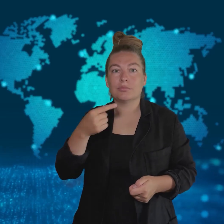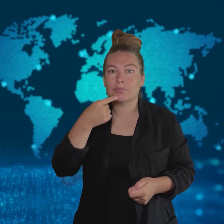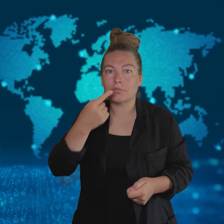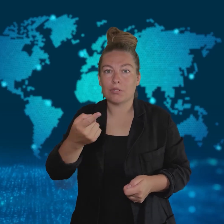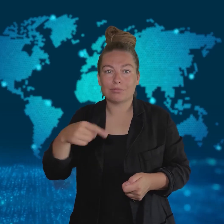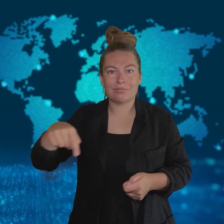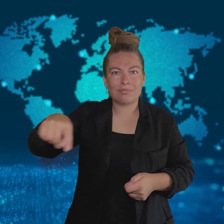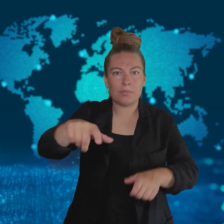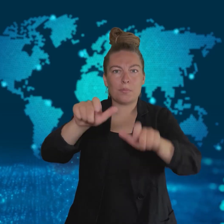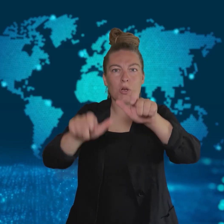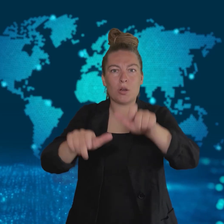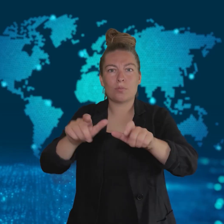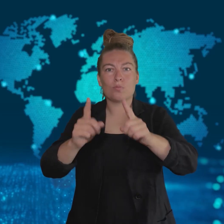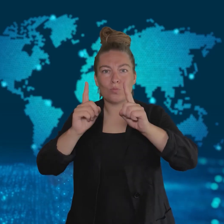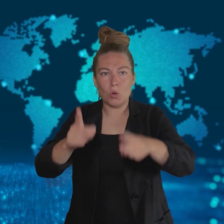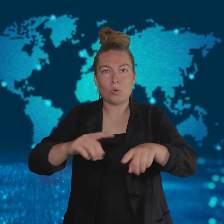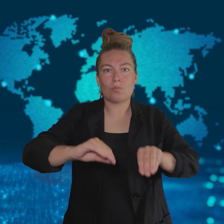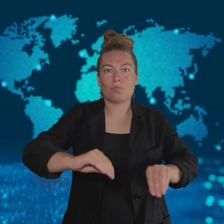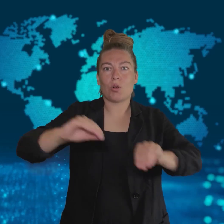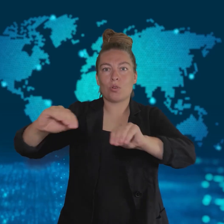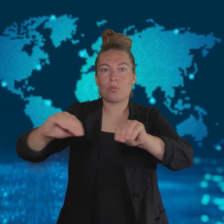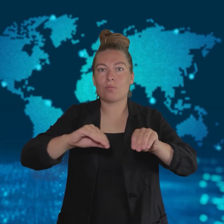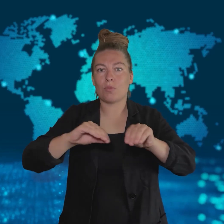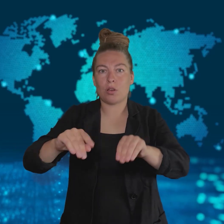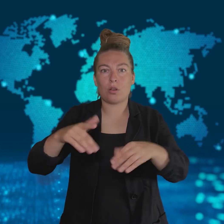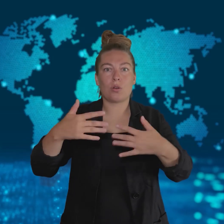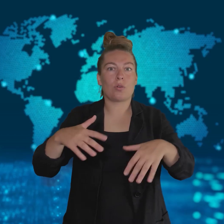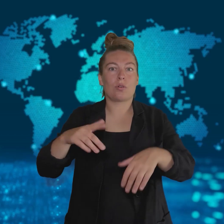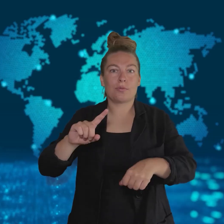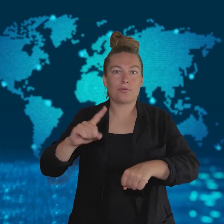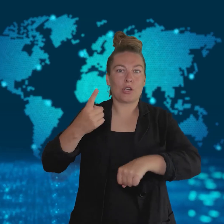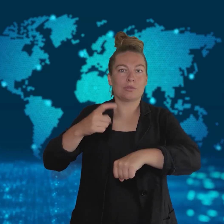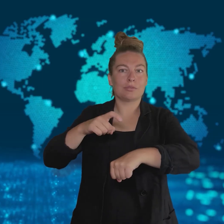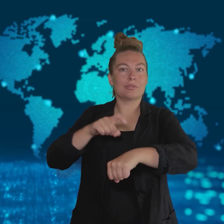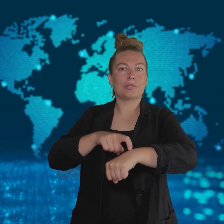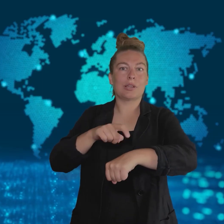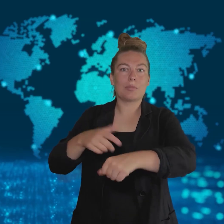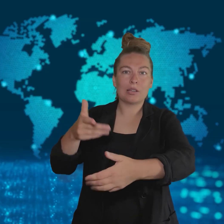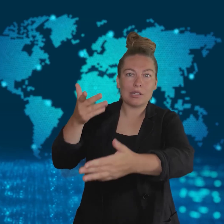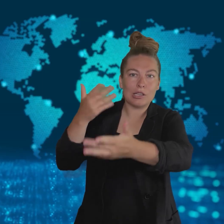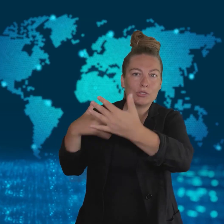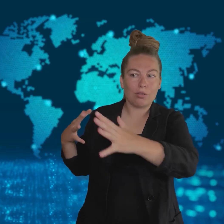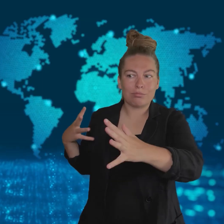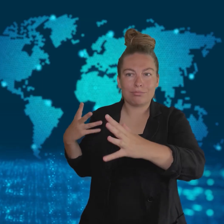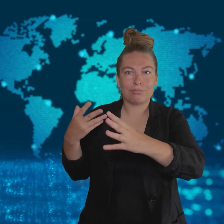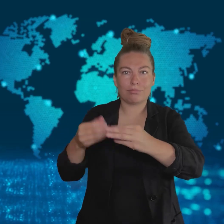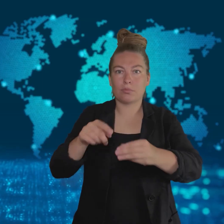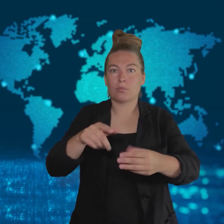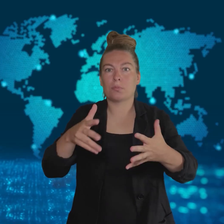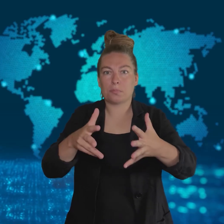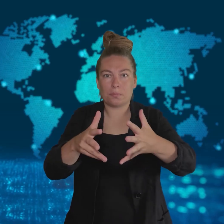Manitoba declared a state of emergency.